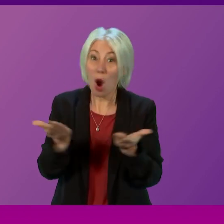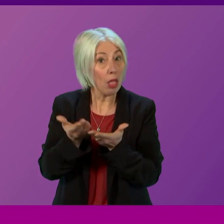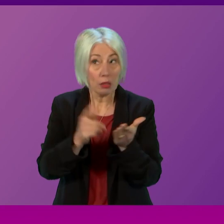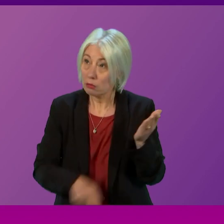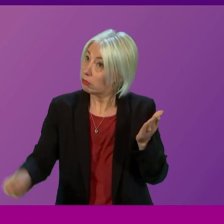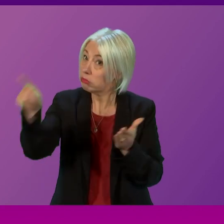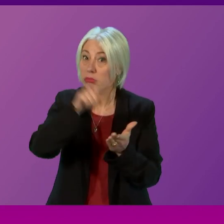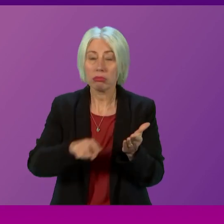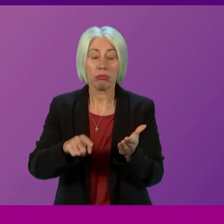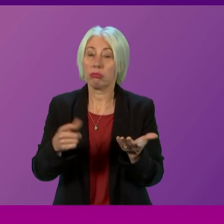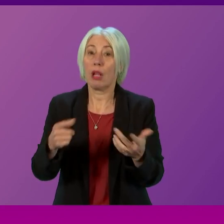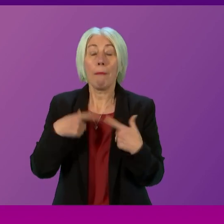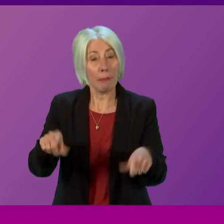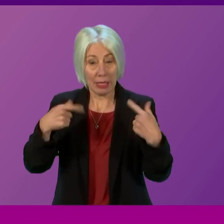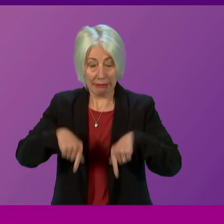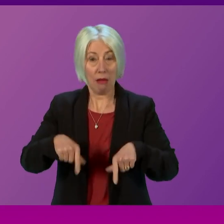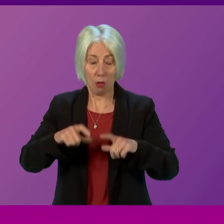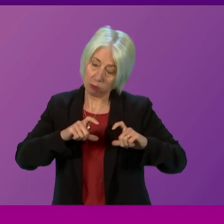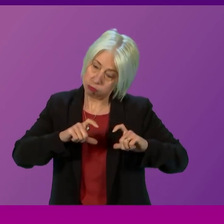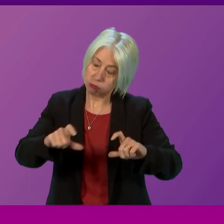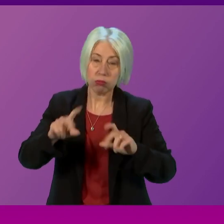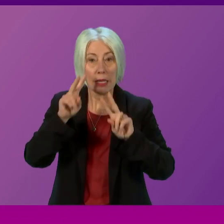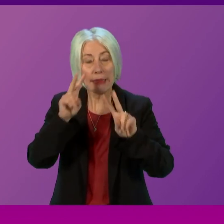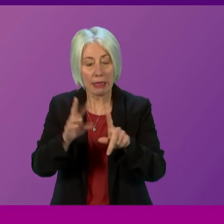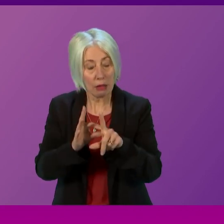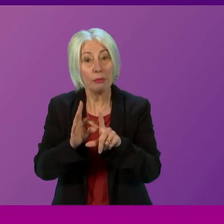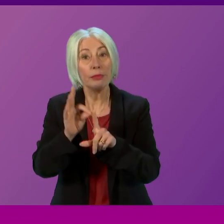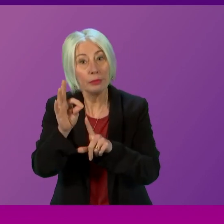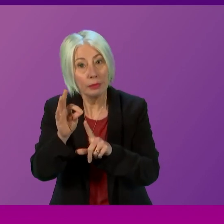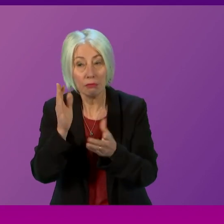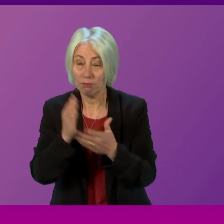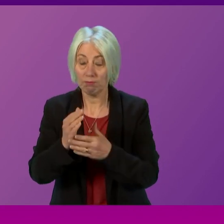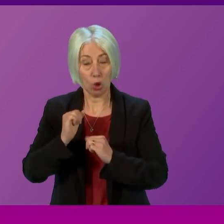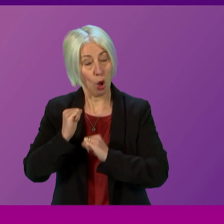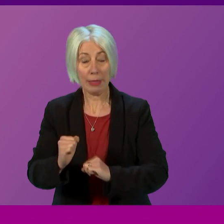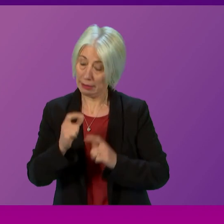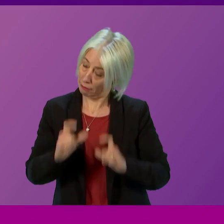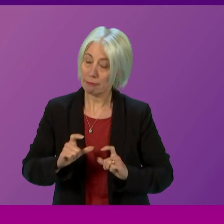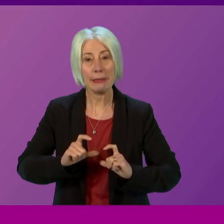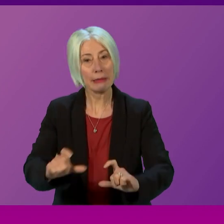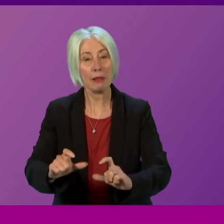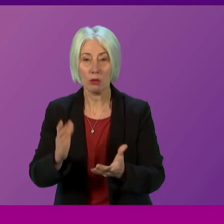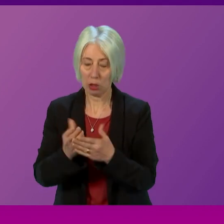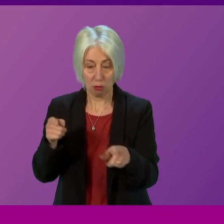we continue to make progress and, of course, we remain committed to driving it further.